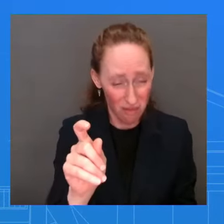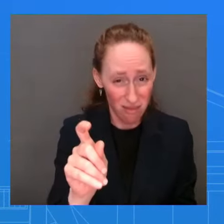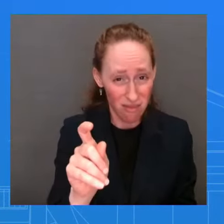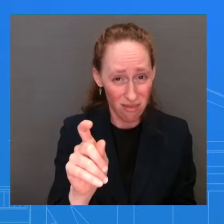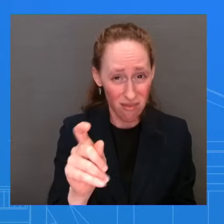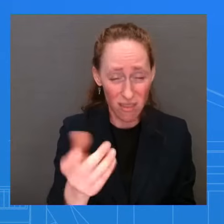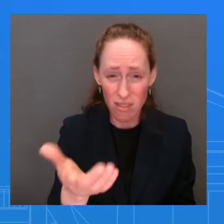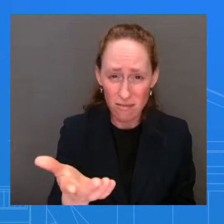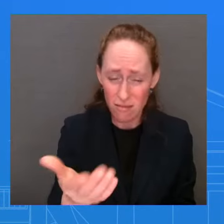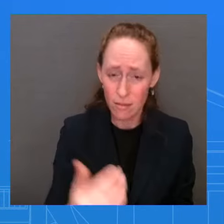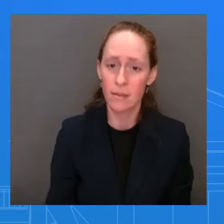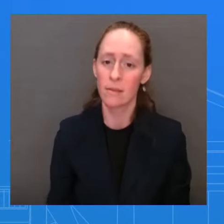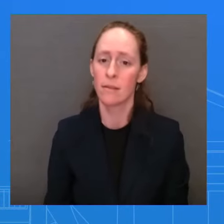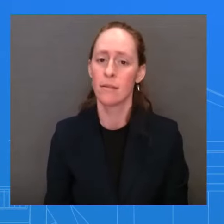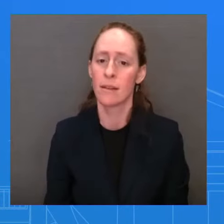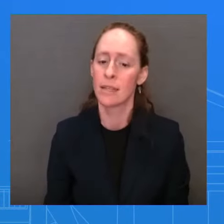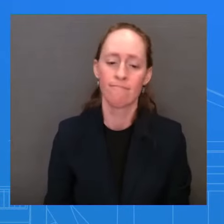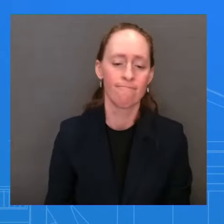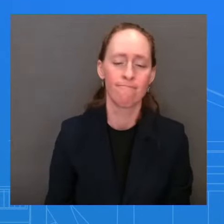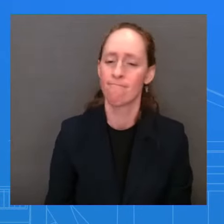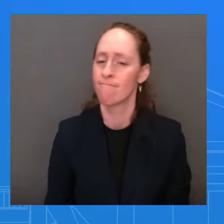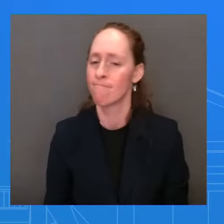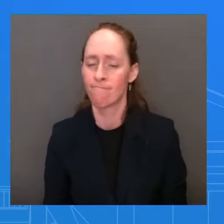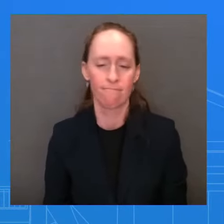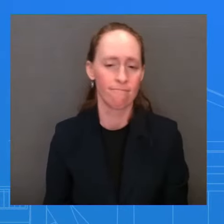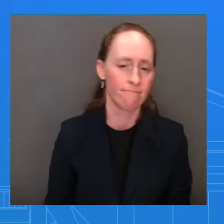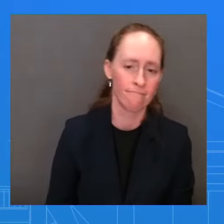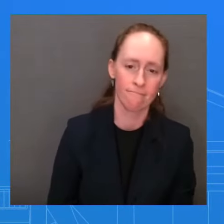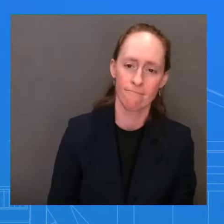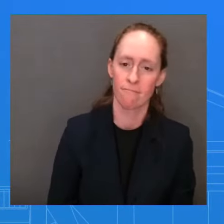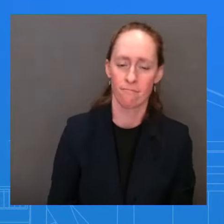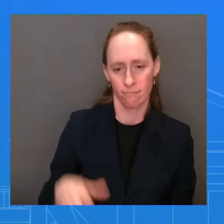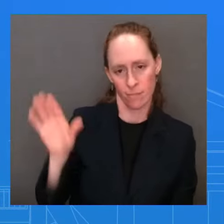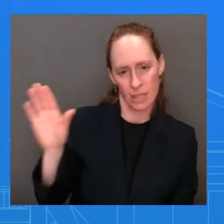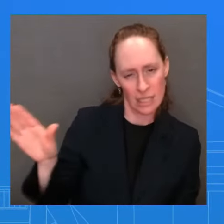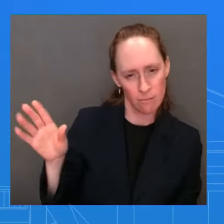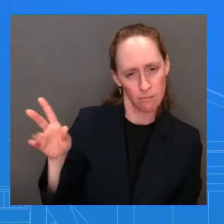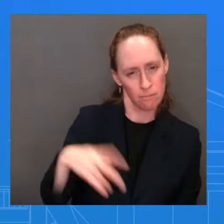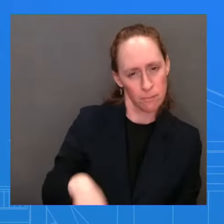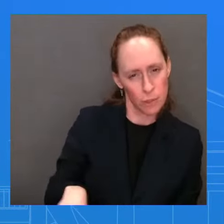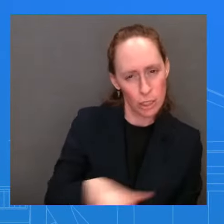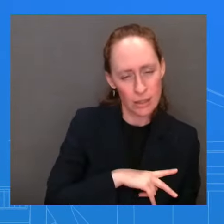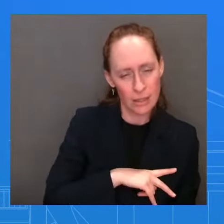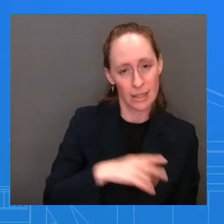the President's personal decision-making that he made. Again, anything like that,